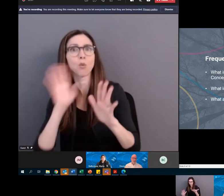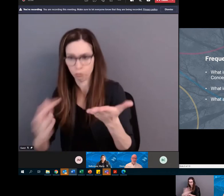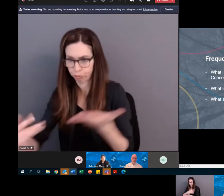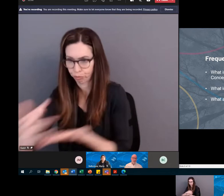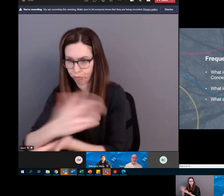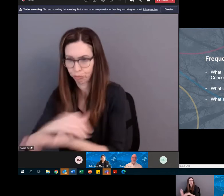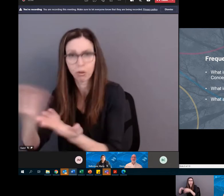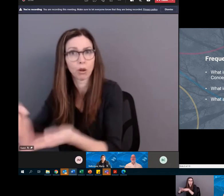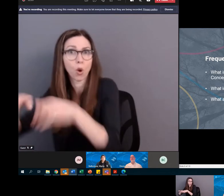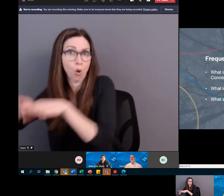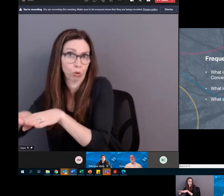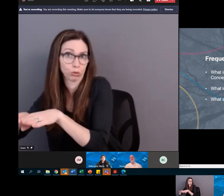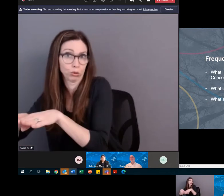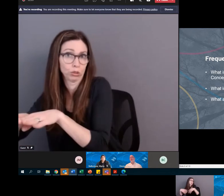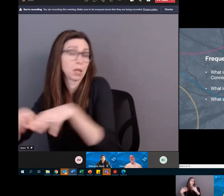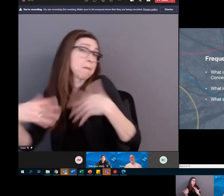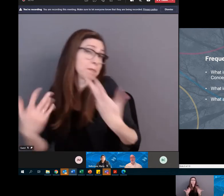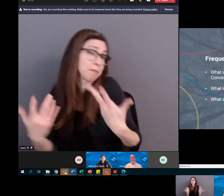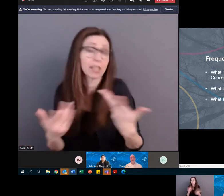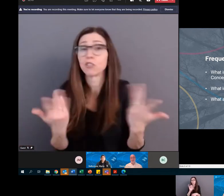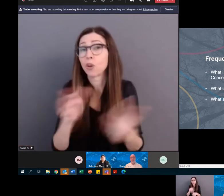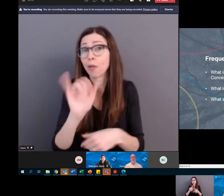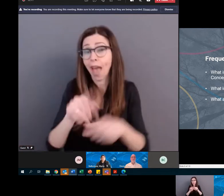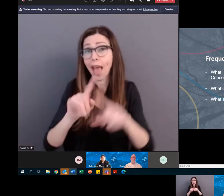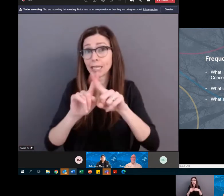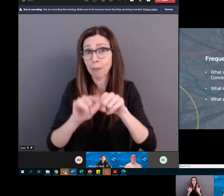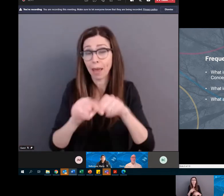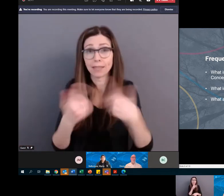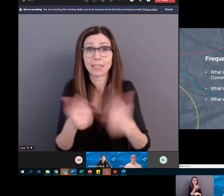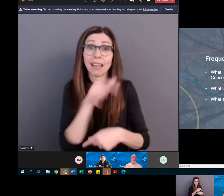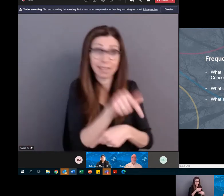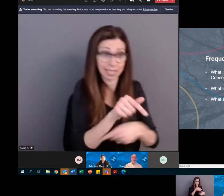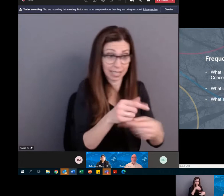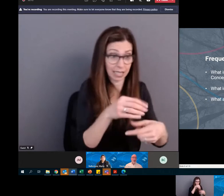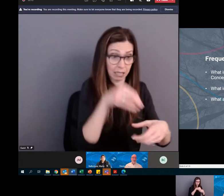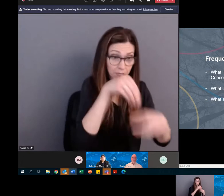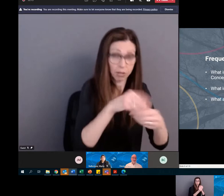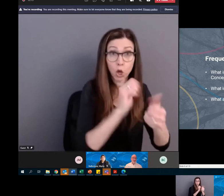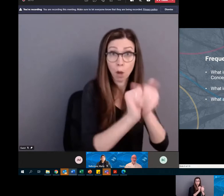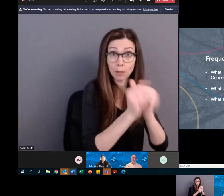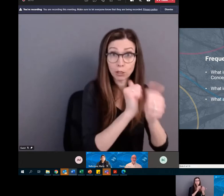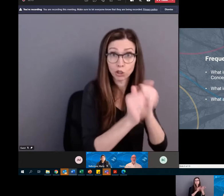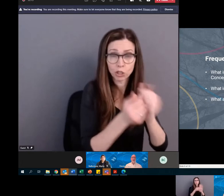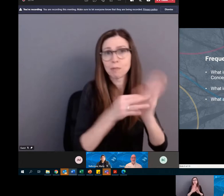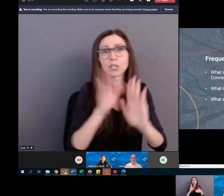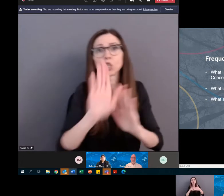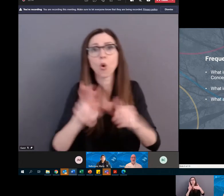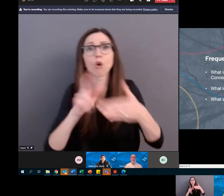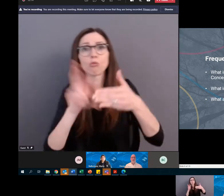you're put into, that determines when you get your grant results.